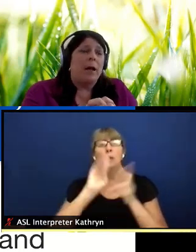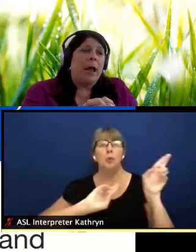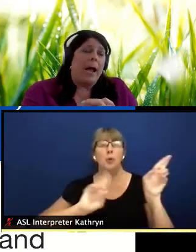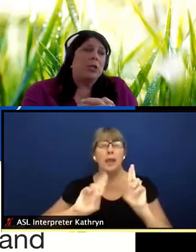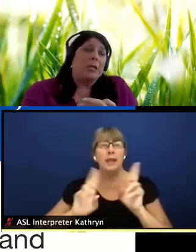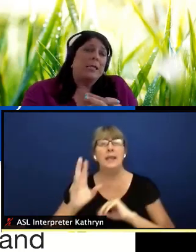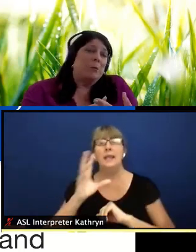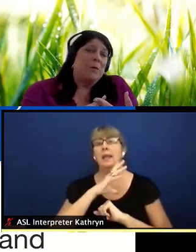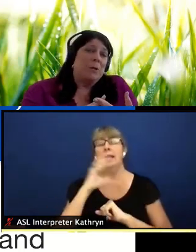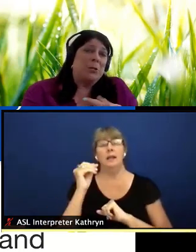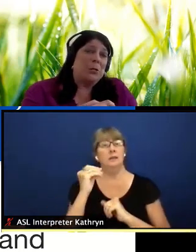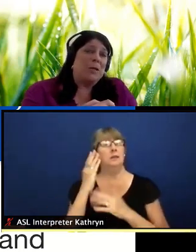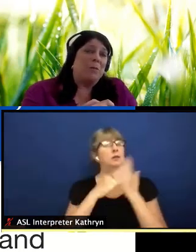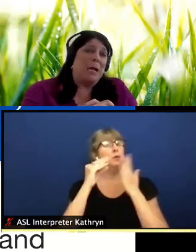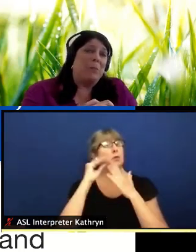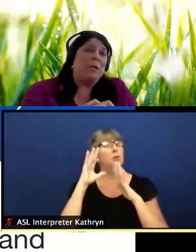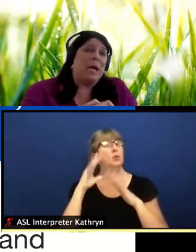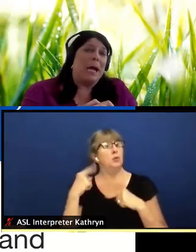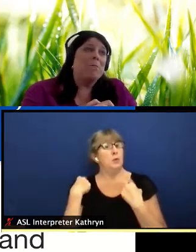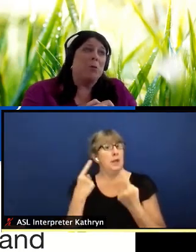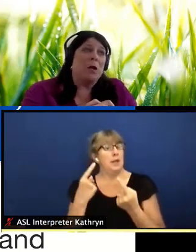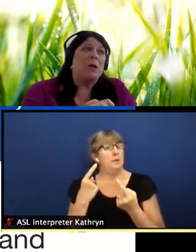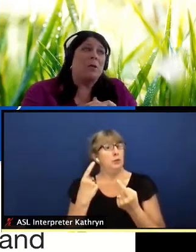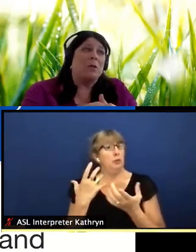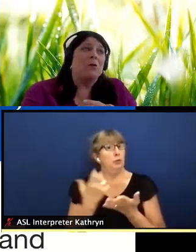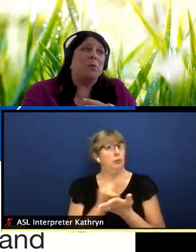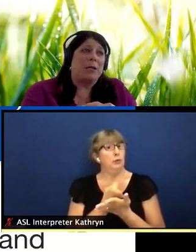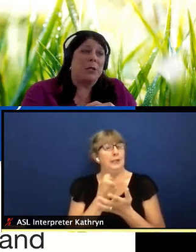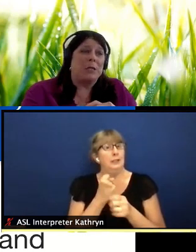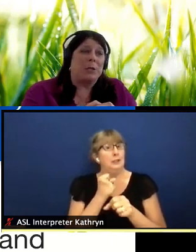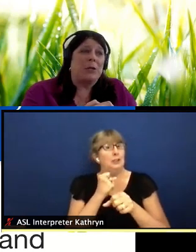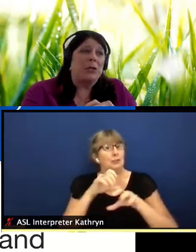and actually some of our students have been able to gain employment through Project Search.